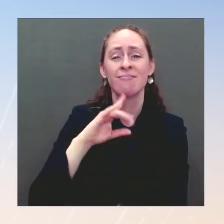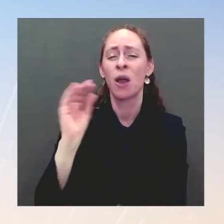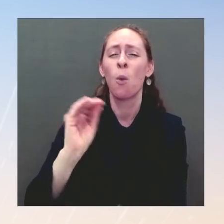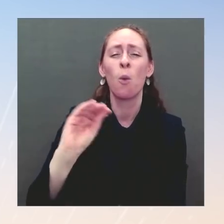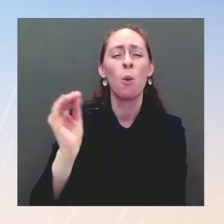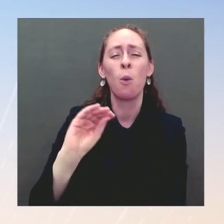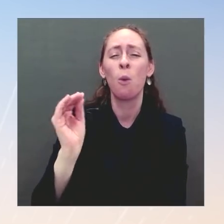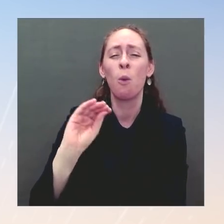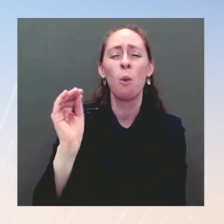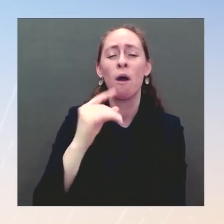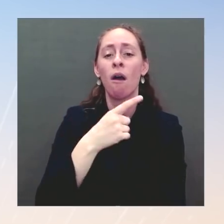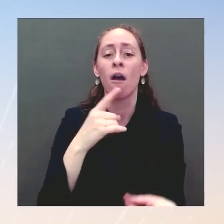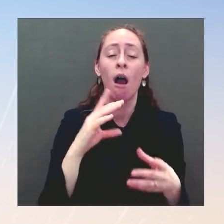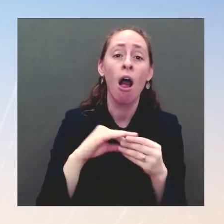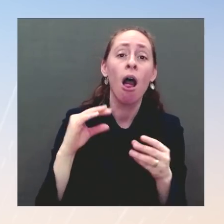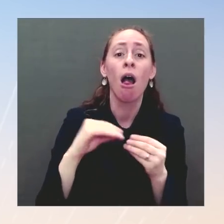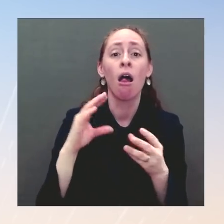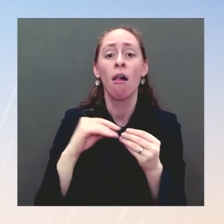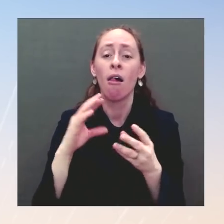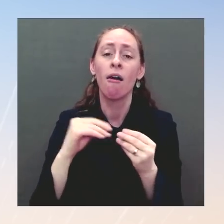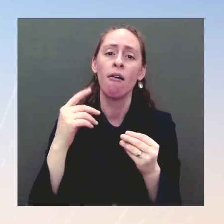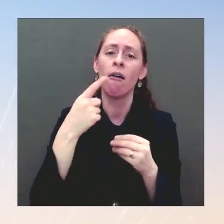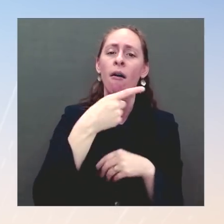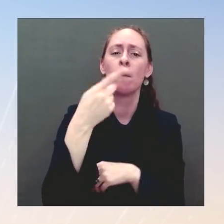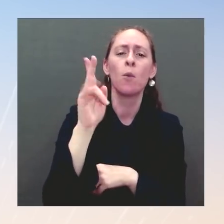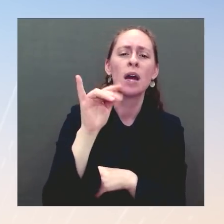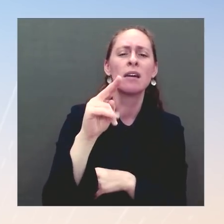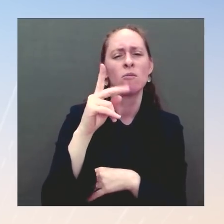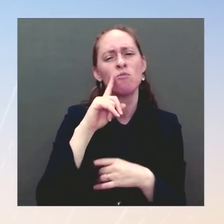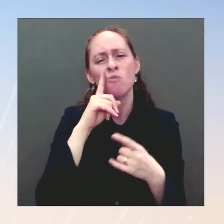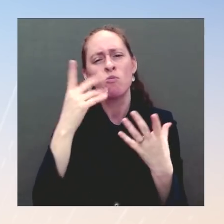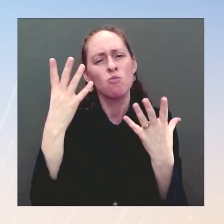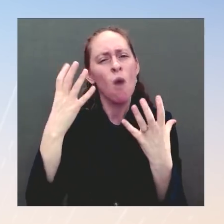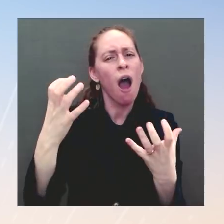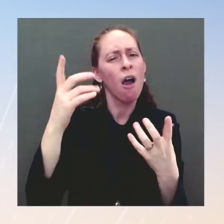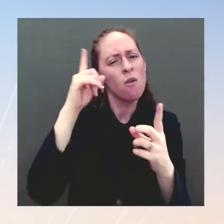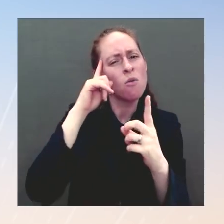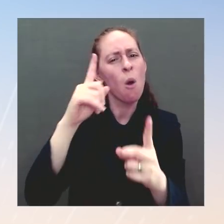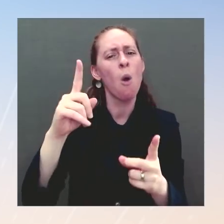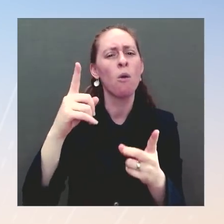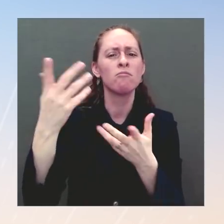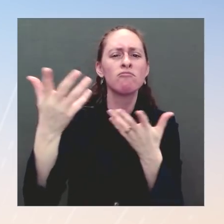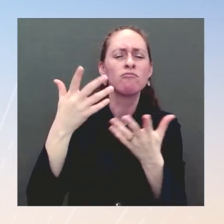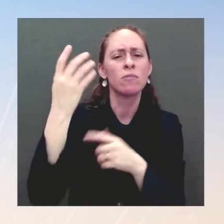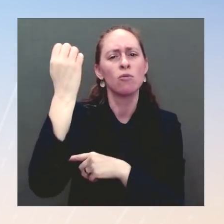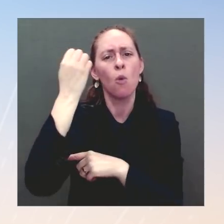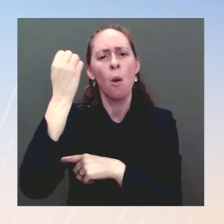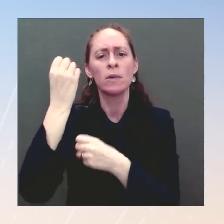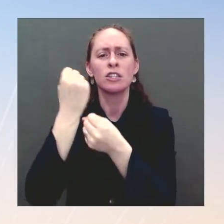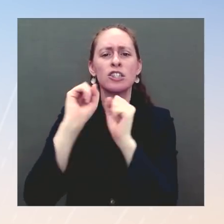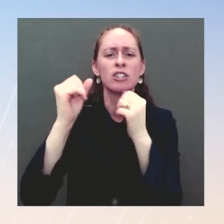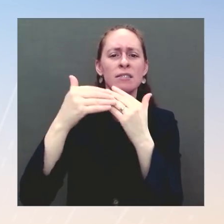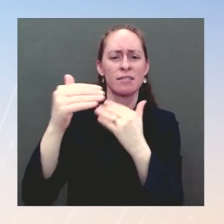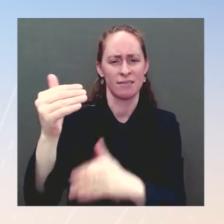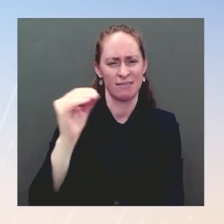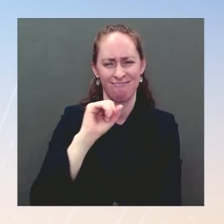Ms. Psaki: Mm-hmm. The Press: If that's the case, what do you see as the endgame here? Ms. Psaki: Well, again, our hope is that Putin